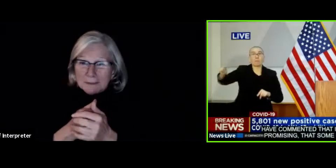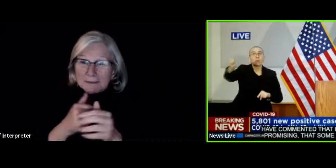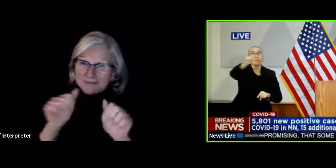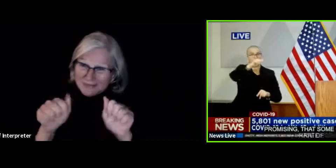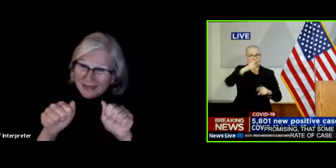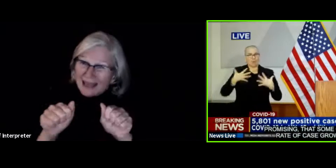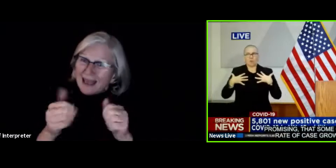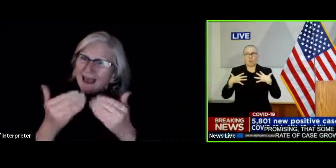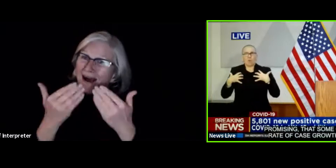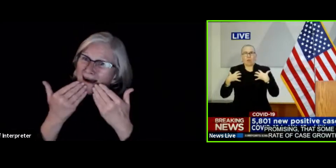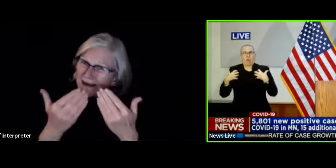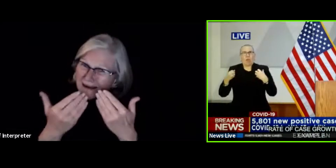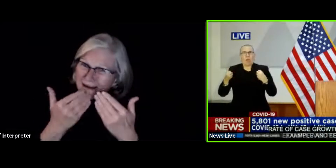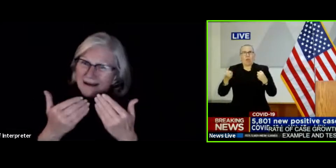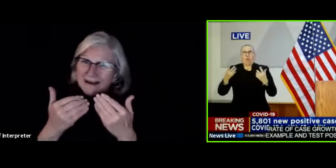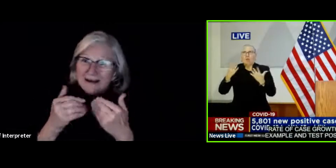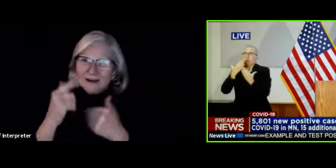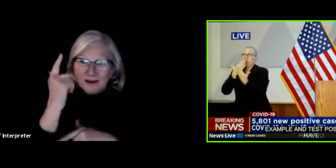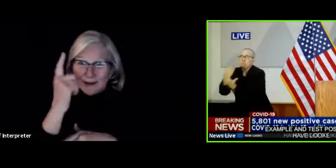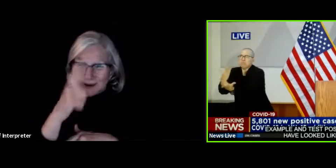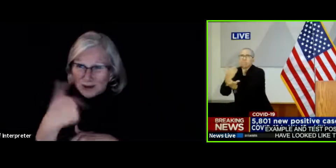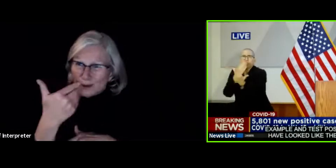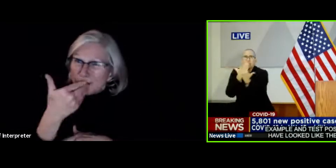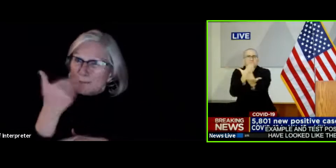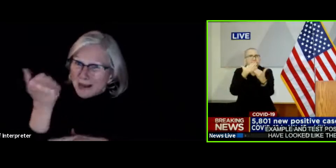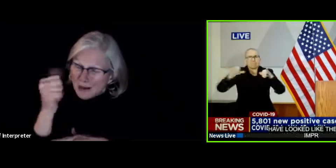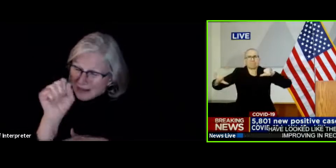BETTER, WE DO NEEDS TO GIVE IT SOME TIME BEFORE WE KNOW WHETHER